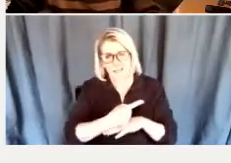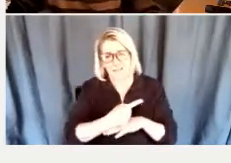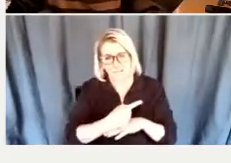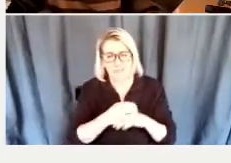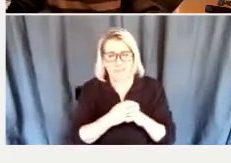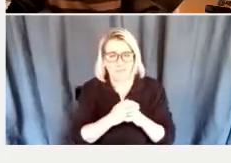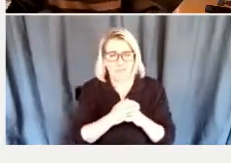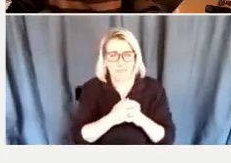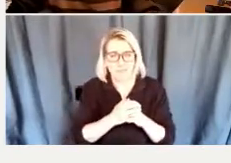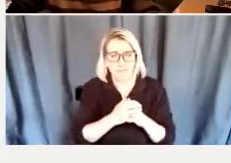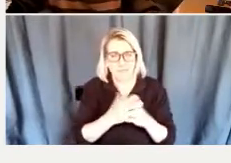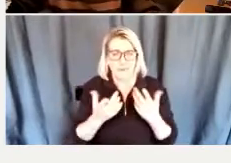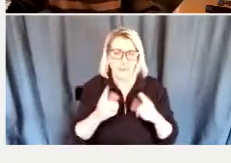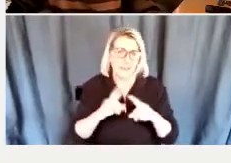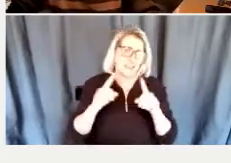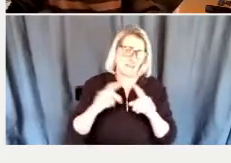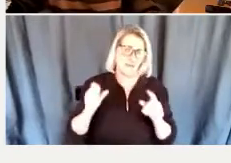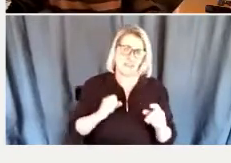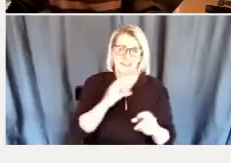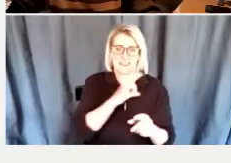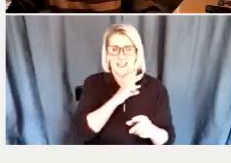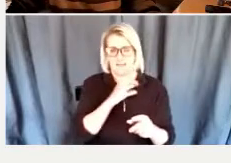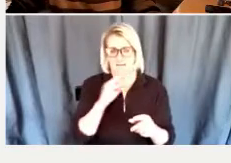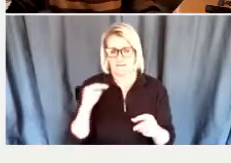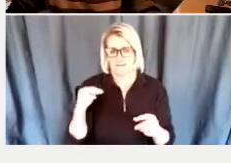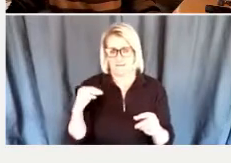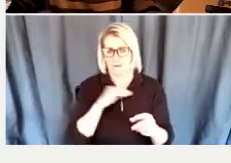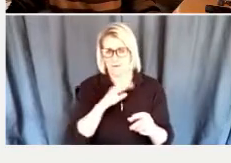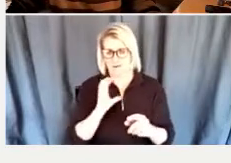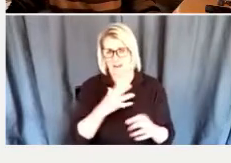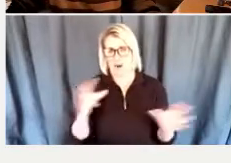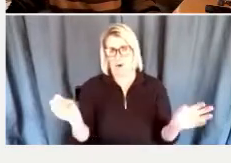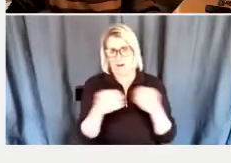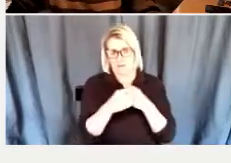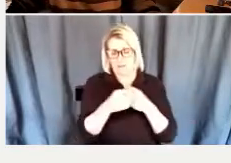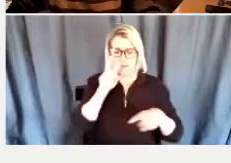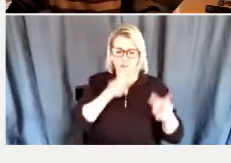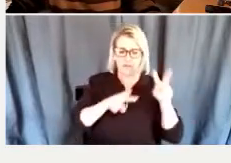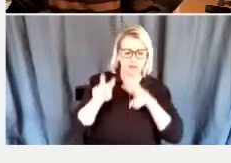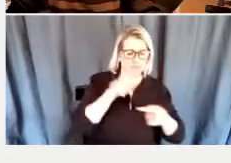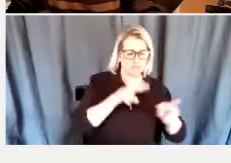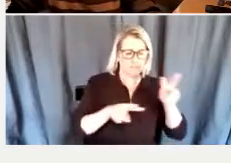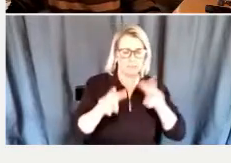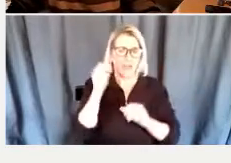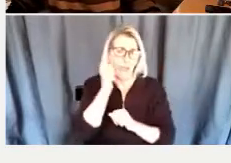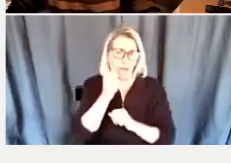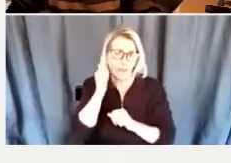staff members within AERA office monitor every day so it might be published within the same